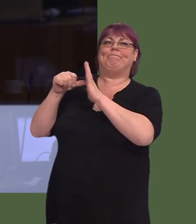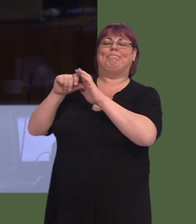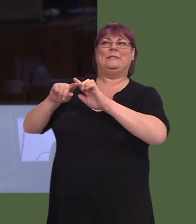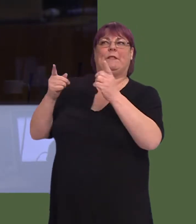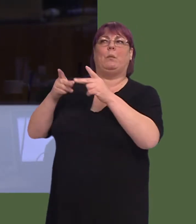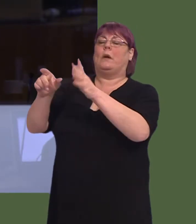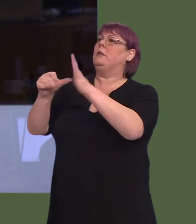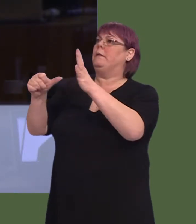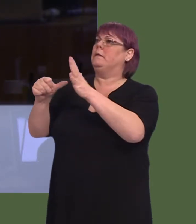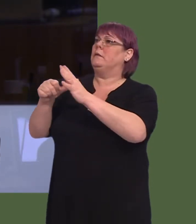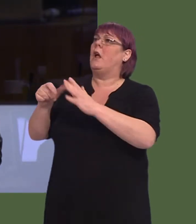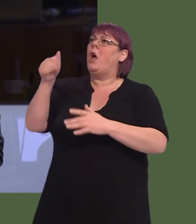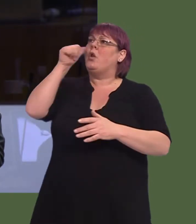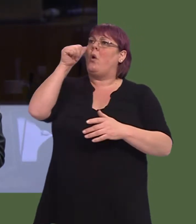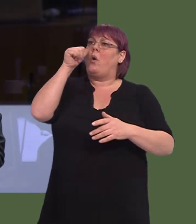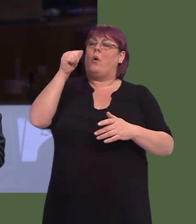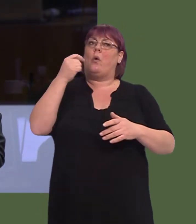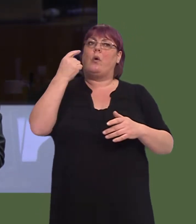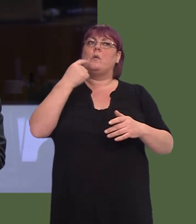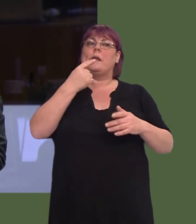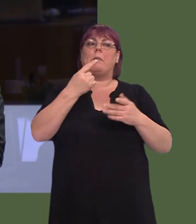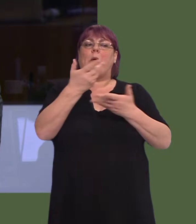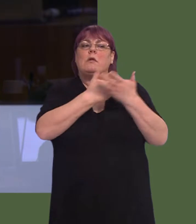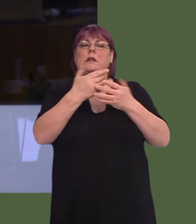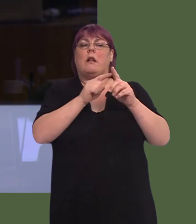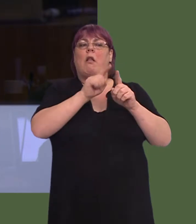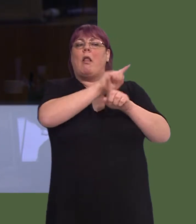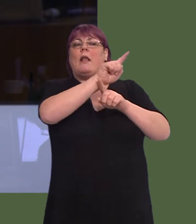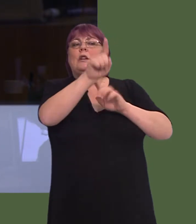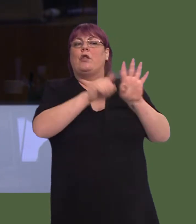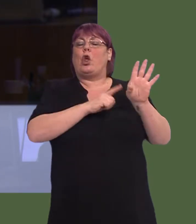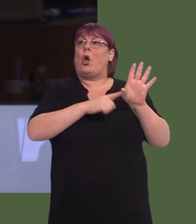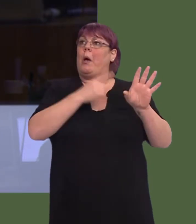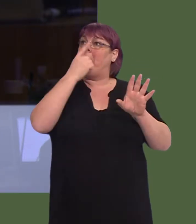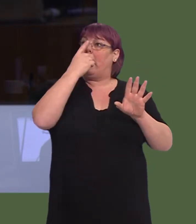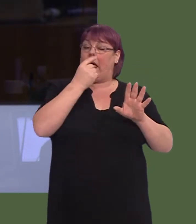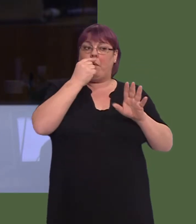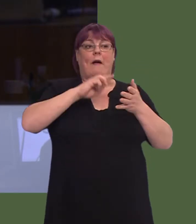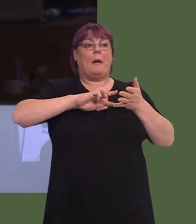I hear what you're saying about bringing an Order forward later in the year. Will you be looking at restricting planning law so that it's much more difficult to change